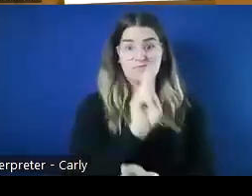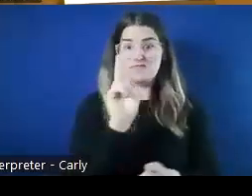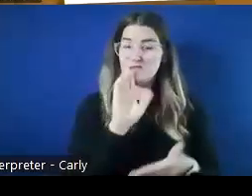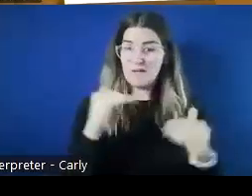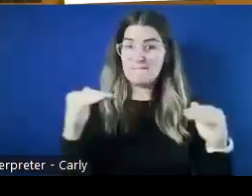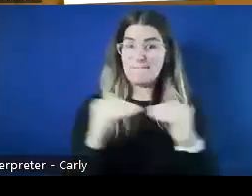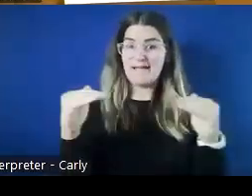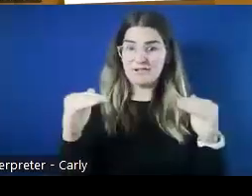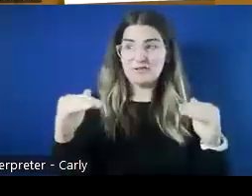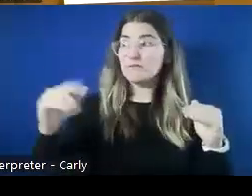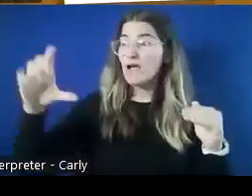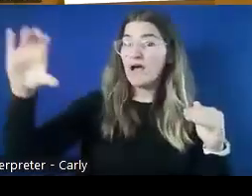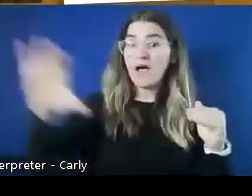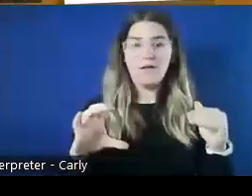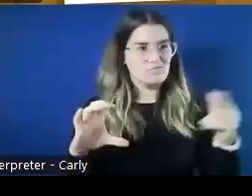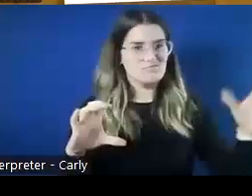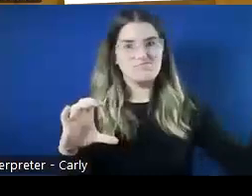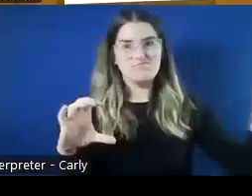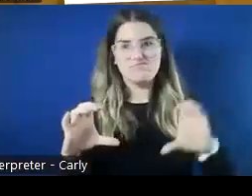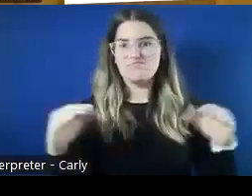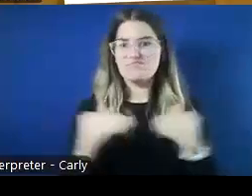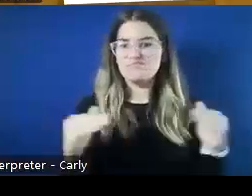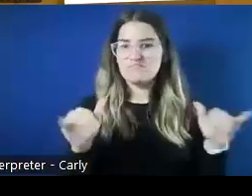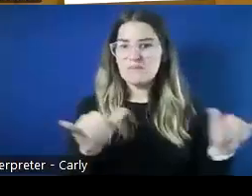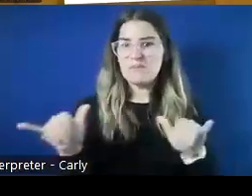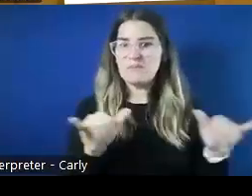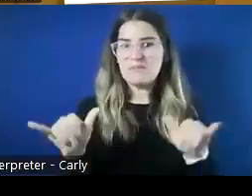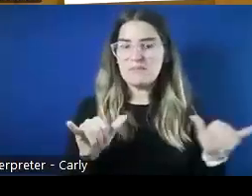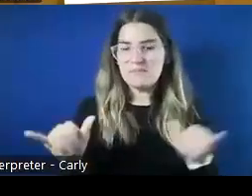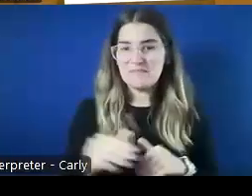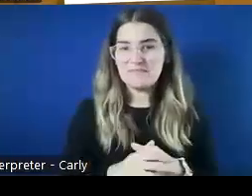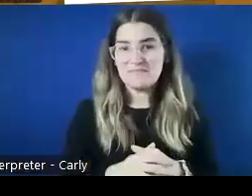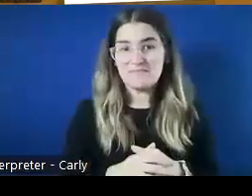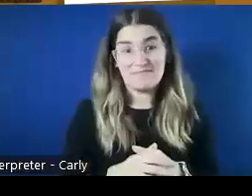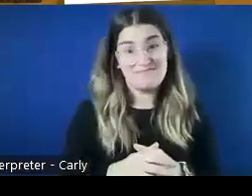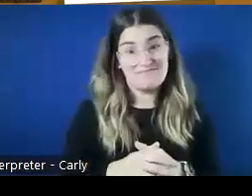whatever big gift we're talking about and that's actually ended some of these other conversations